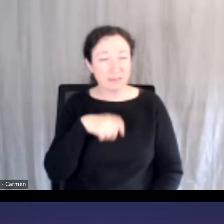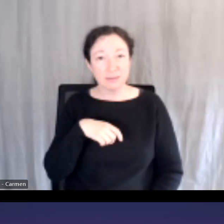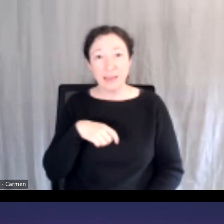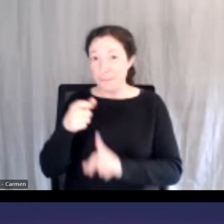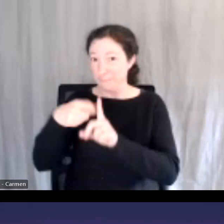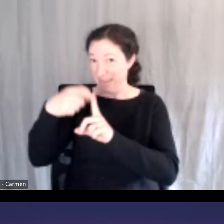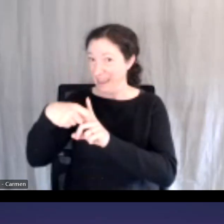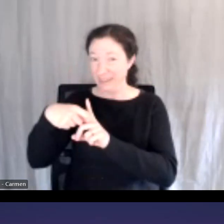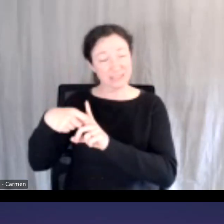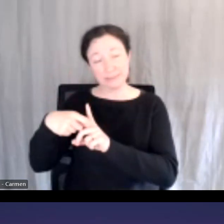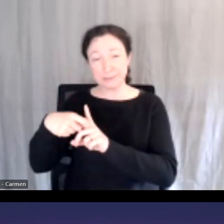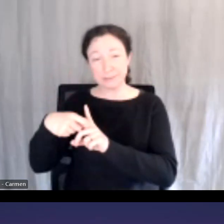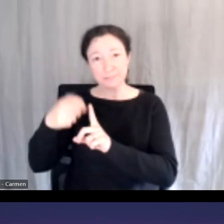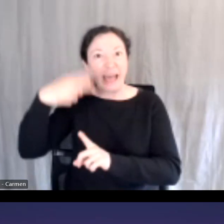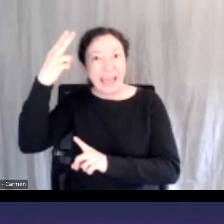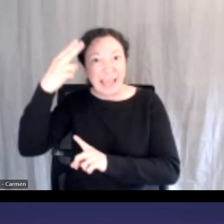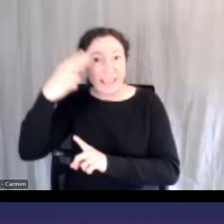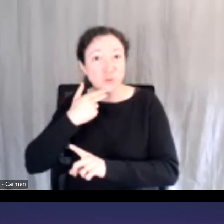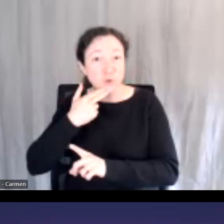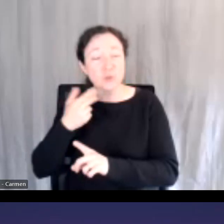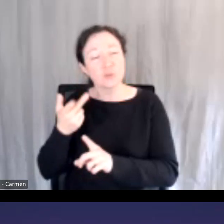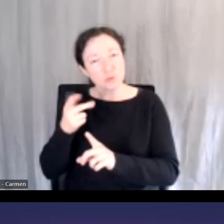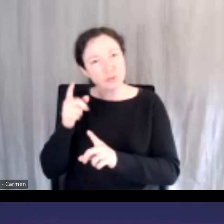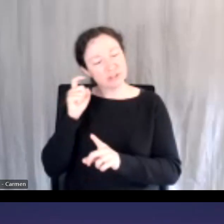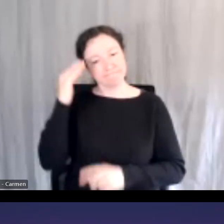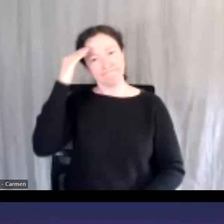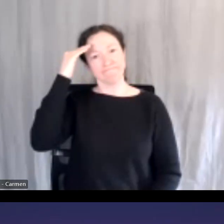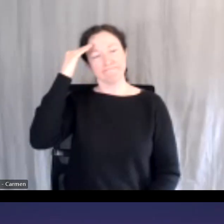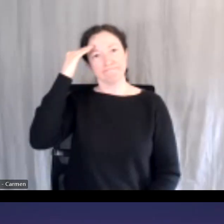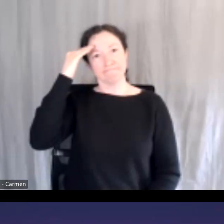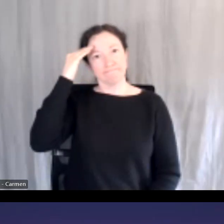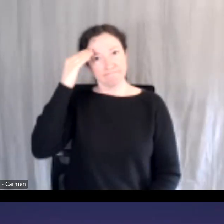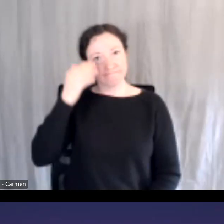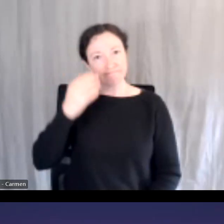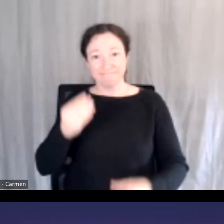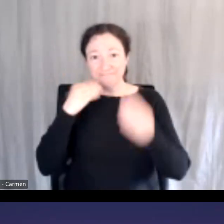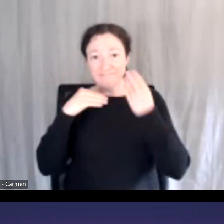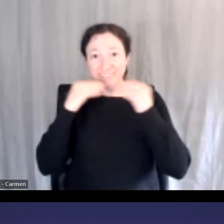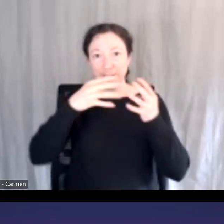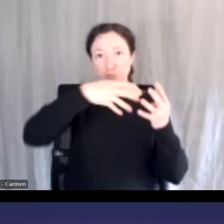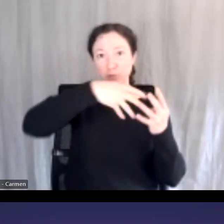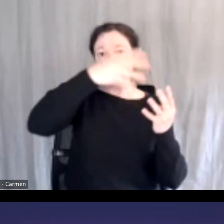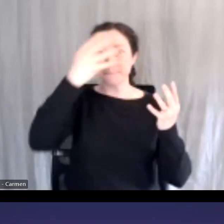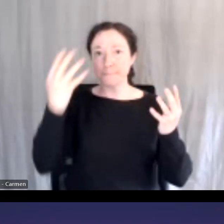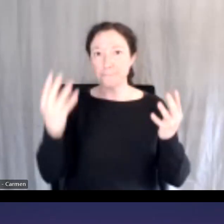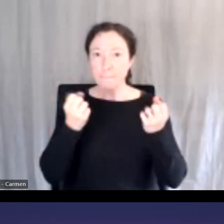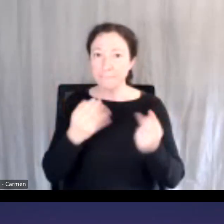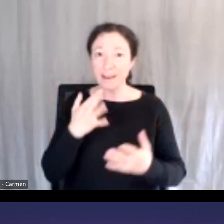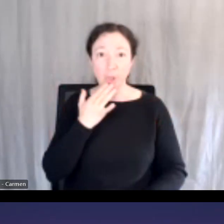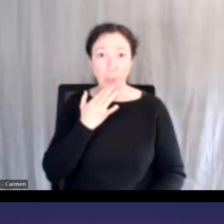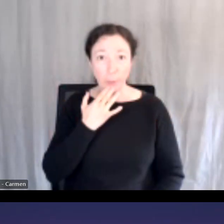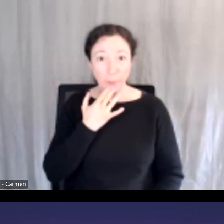Everything is just about being mindful, you know, and you want diversity, you wanna eat the rainbow lots of color. Yeah. So fruits are not bad. They're great, they're perfect. You've got the fiber, you've got all